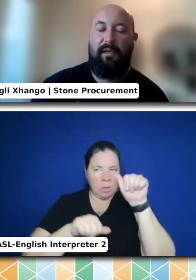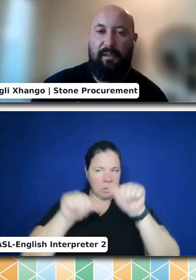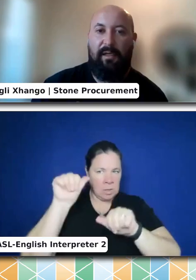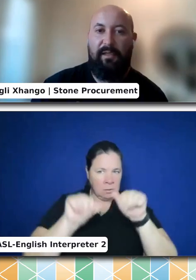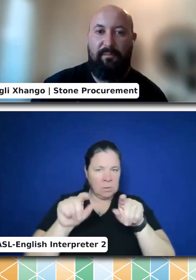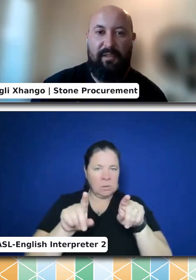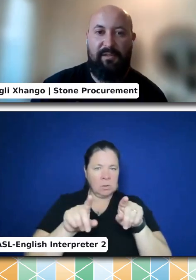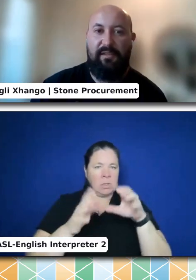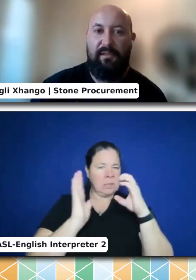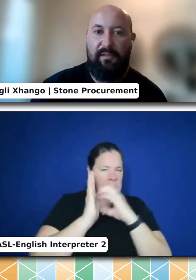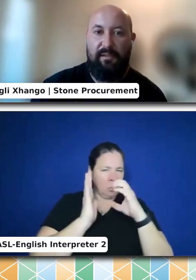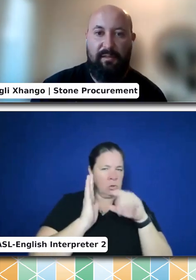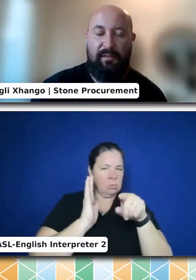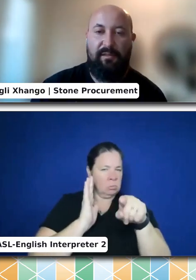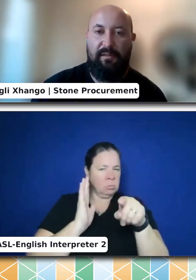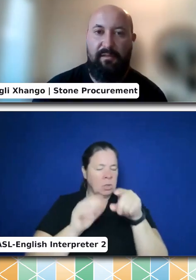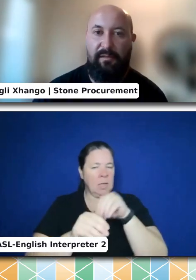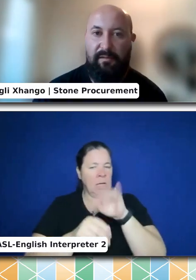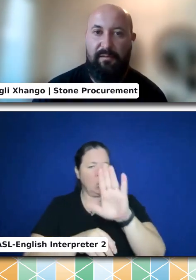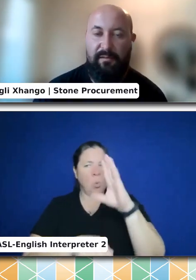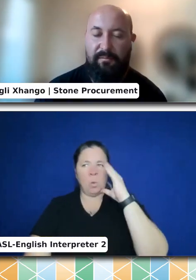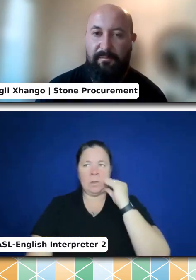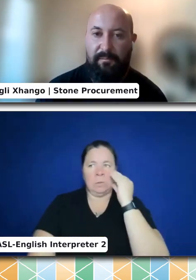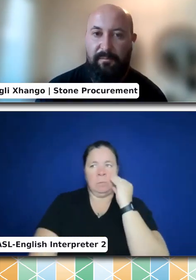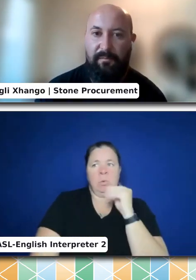I am, yes.